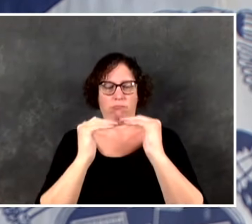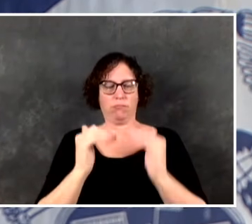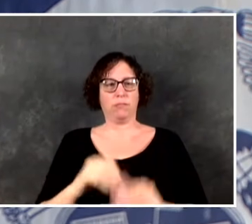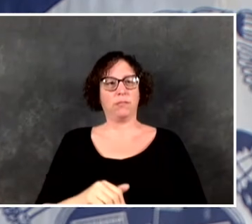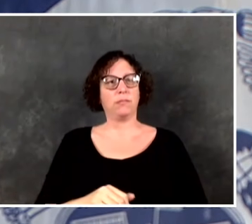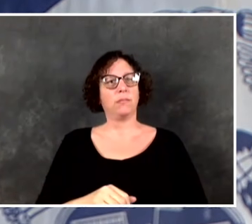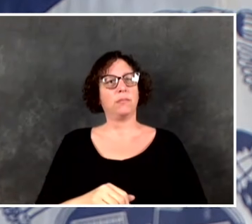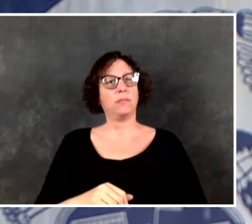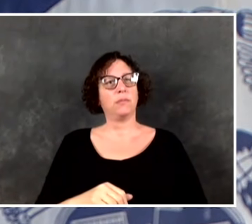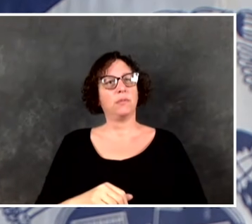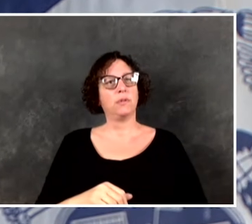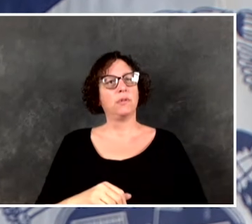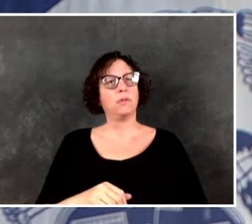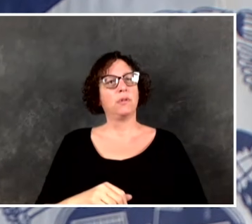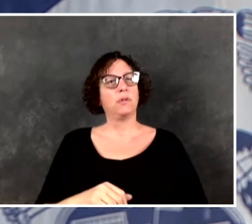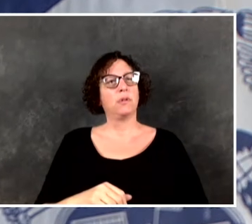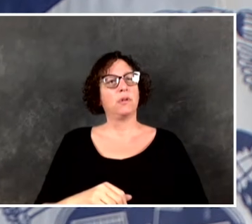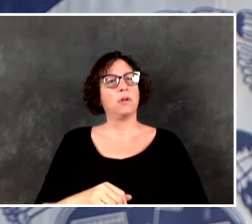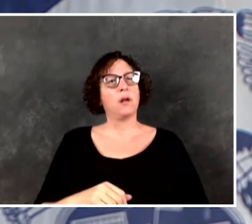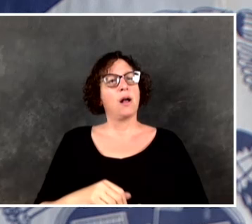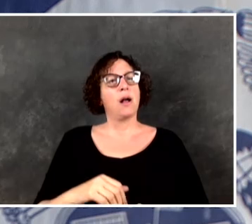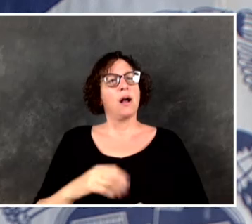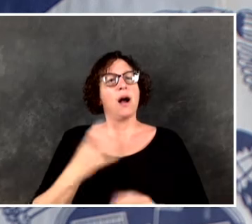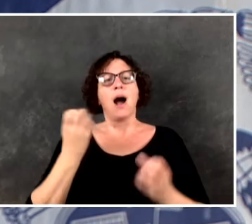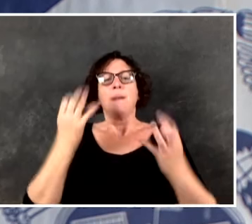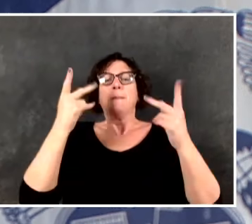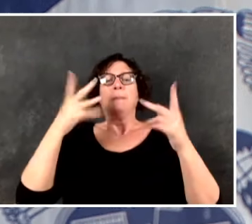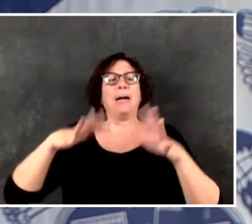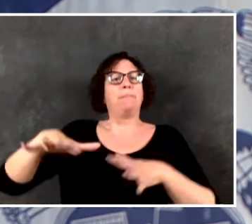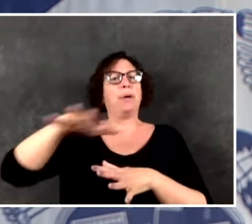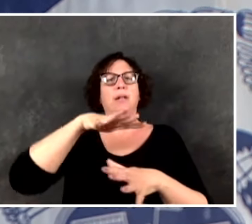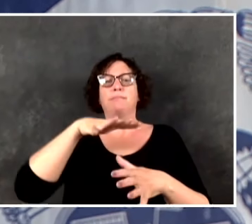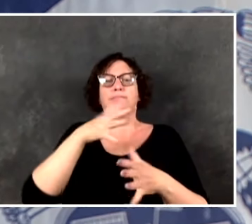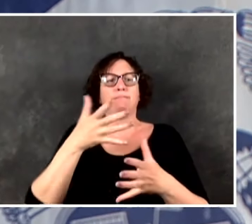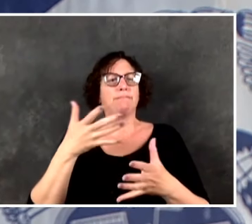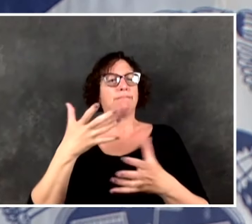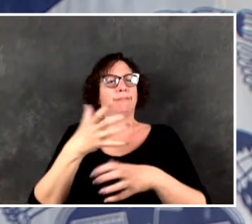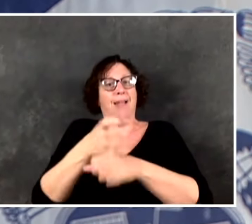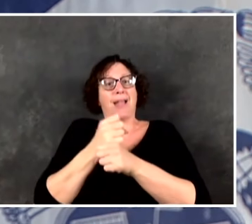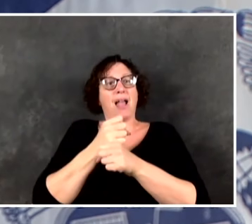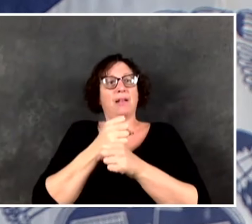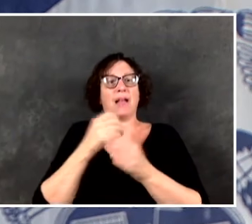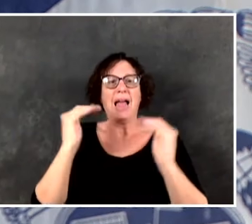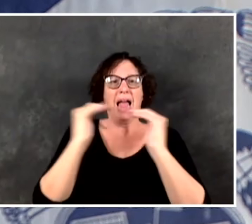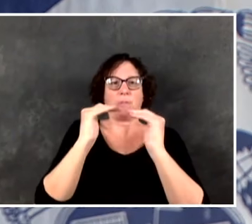FOR EXAMPLE, HOW MUCH ARE -- BEING SUPPORTED GETTING OPPORTUNITIESTO